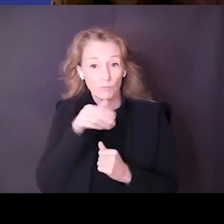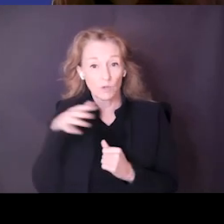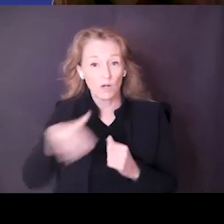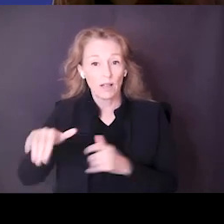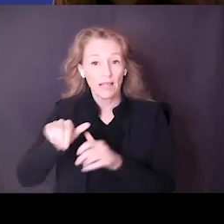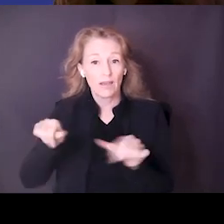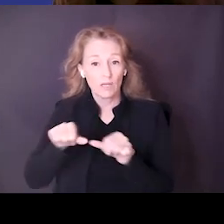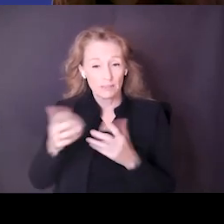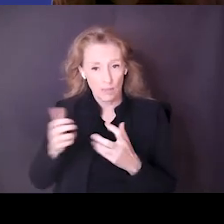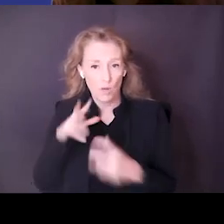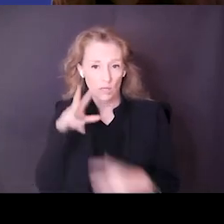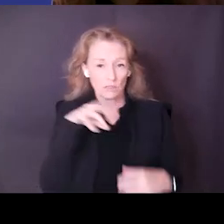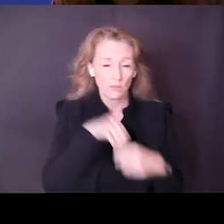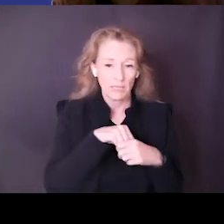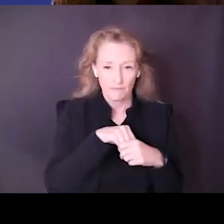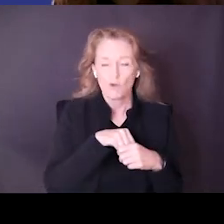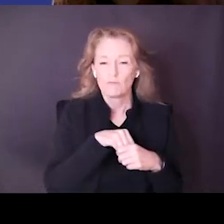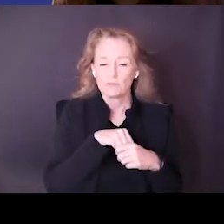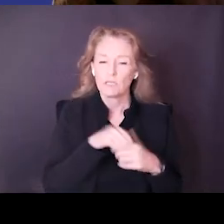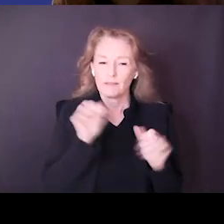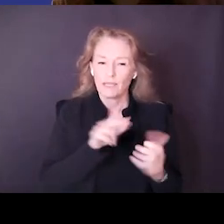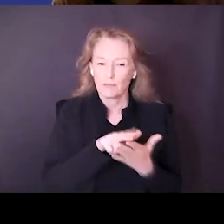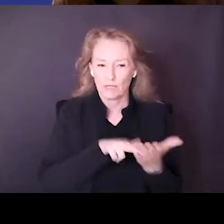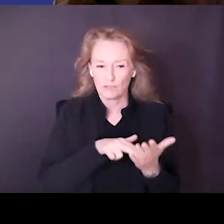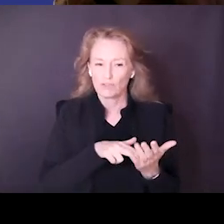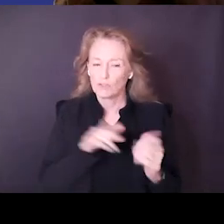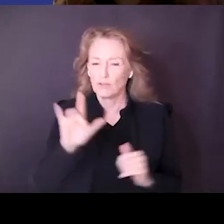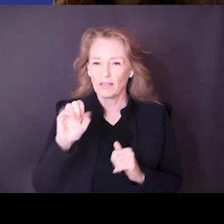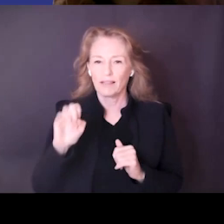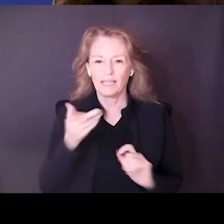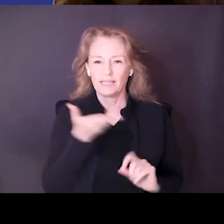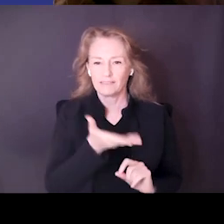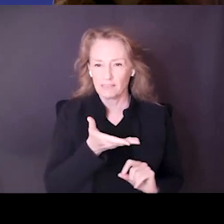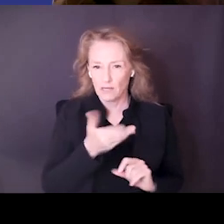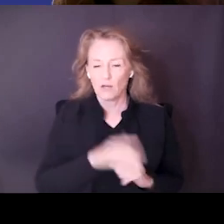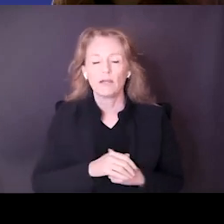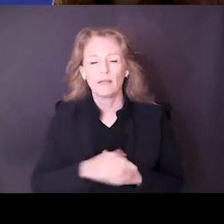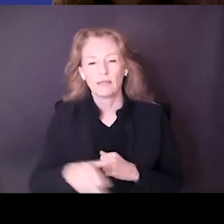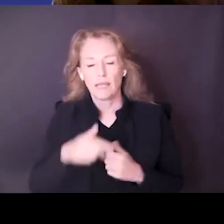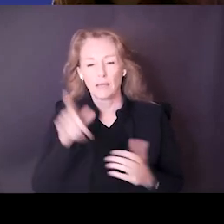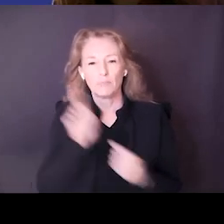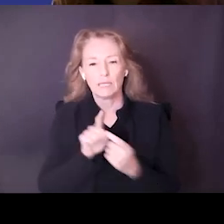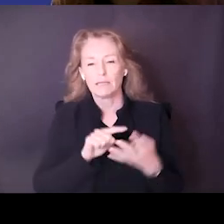CAN REGISTER THERE. THE LINK IS THERE. IT MEETS THURSDAY EVERY MONTH AT 4:00 P.M.